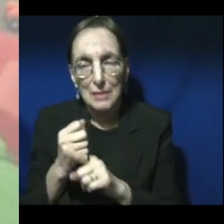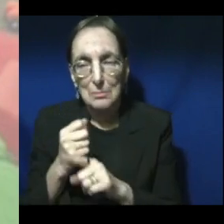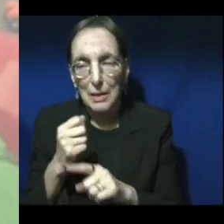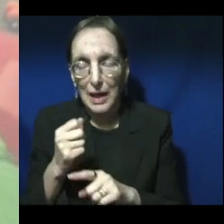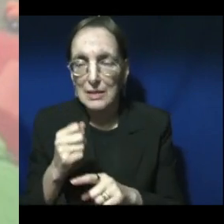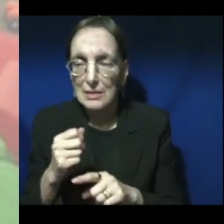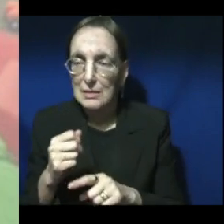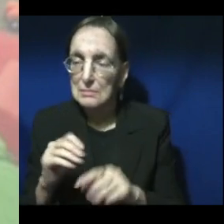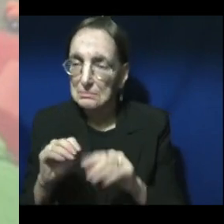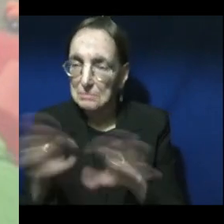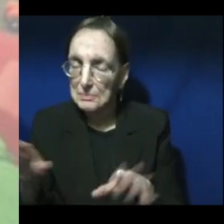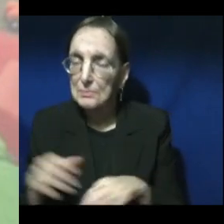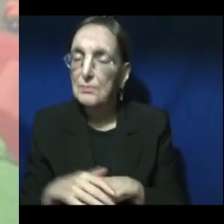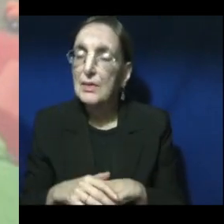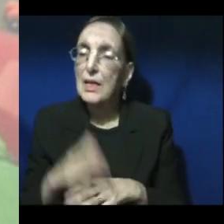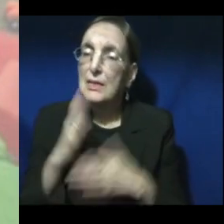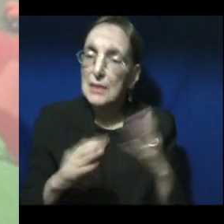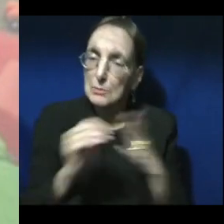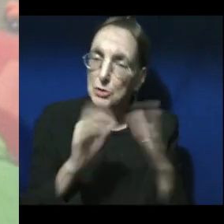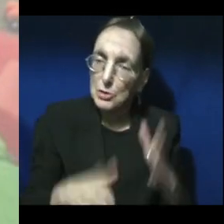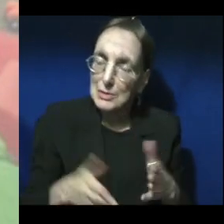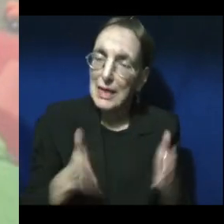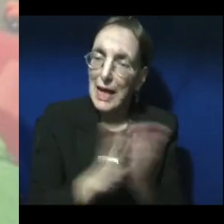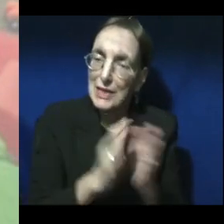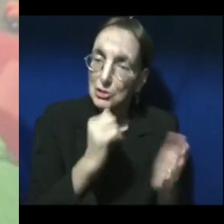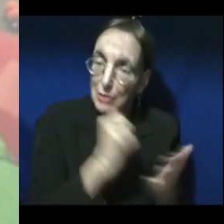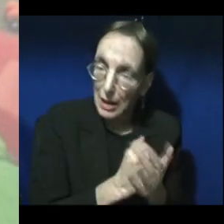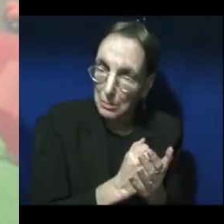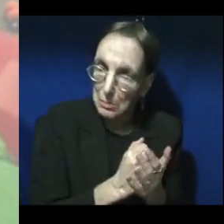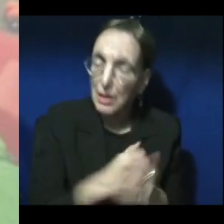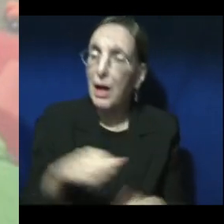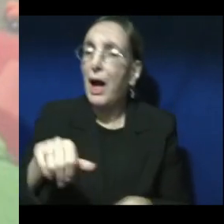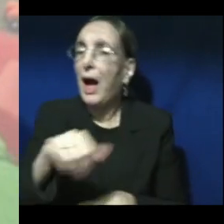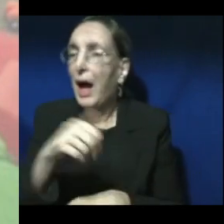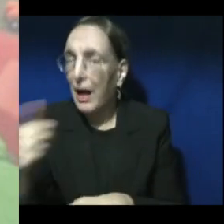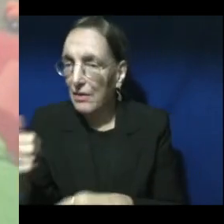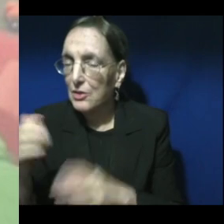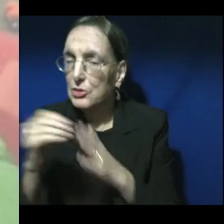for other students, they ask them to be a helper. “Can you be a helper and clean up the classroom?”